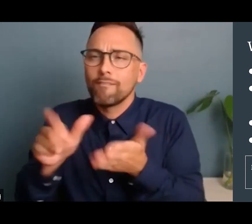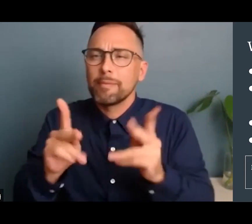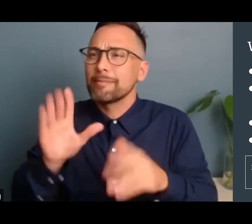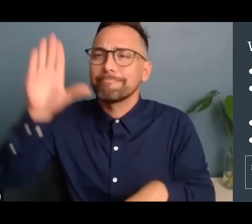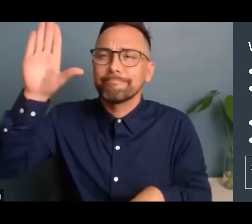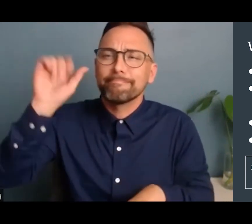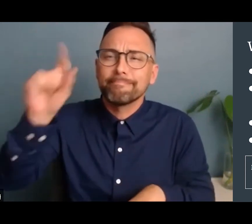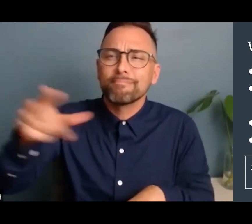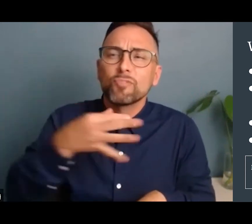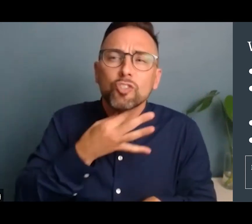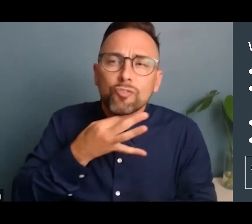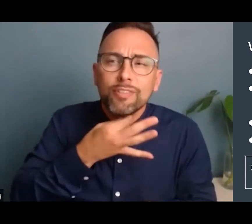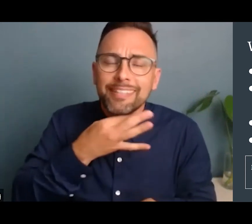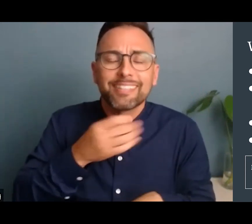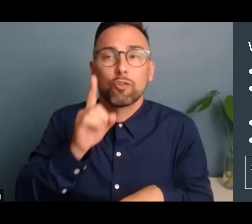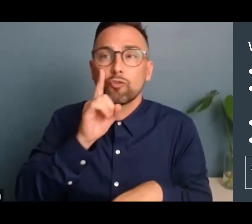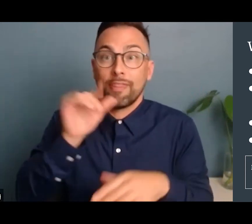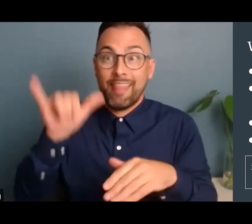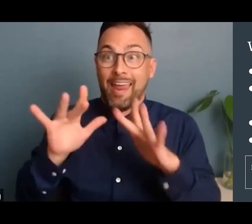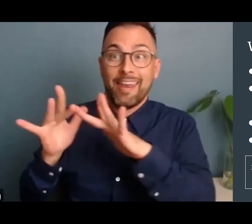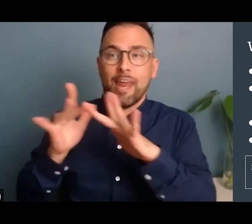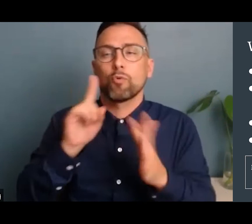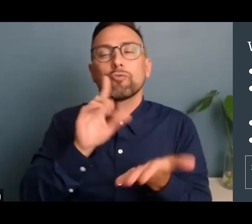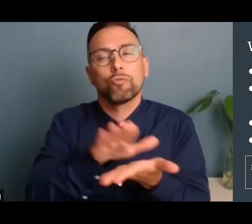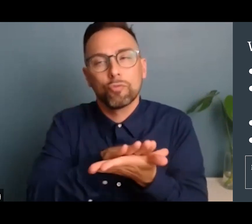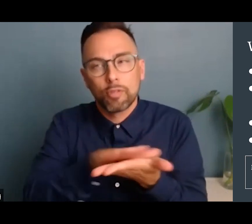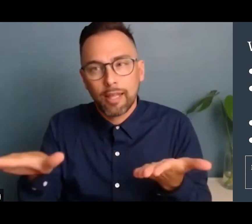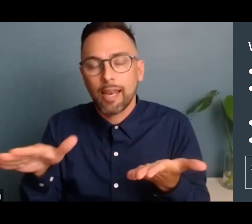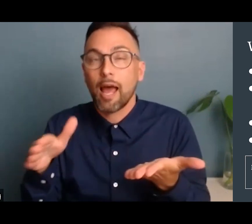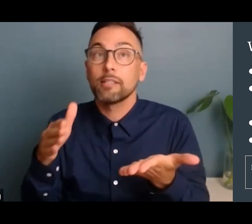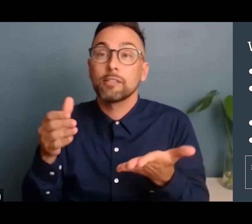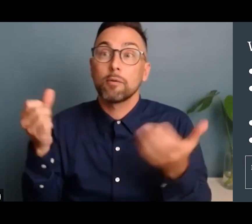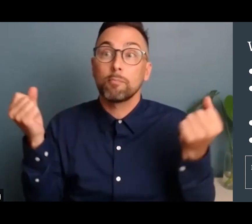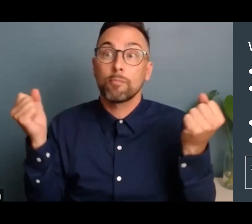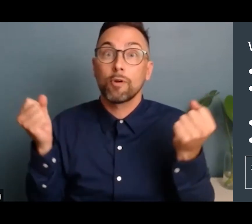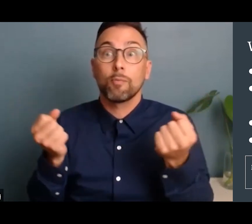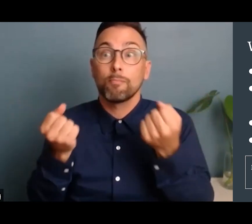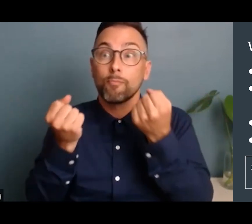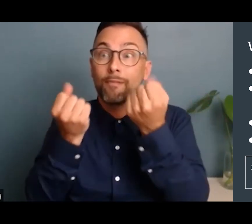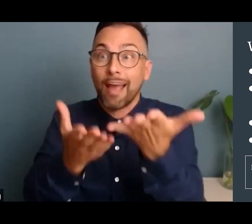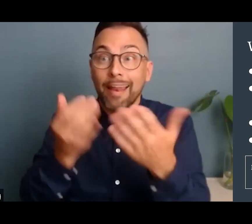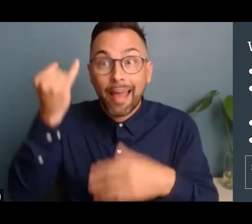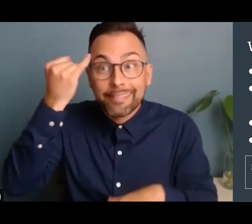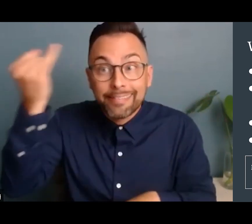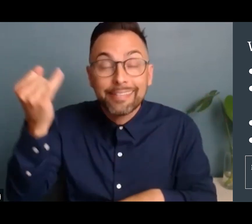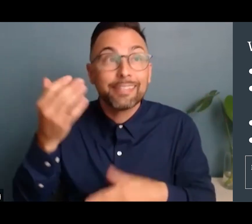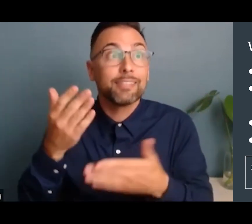everyone is able to join this. You can pose a question there. That network is amazing. It's really nice.